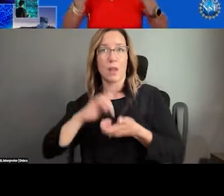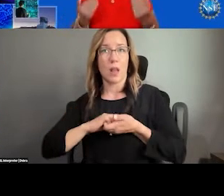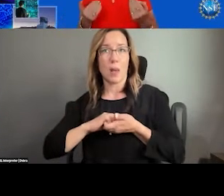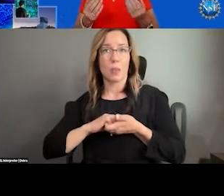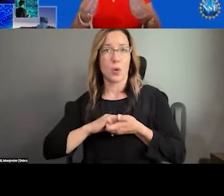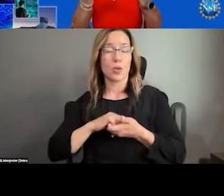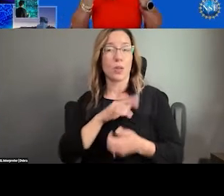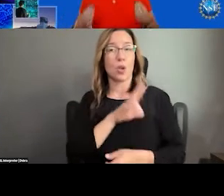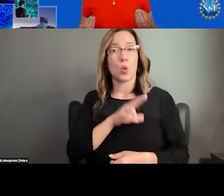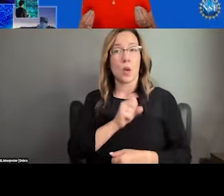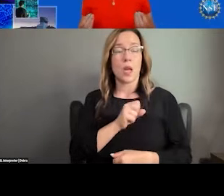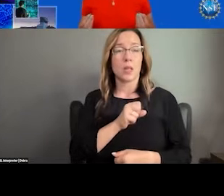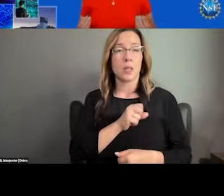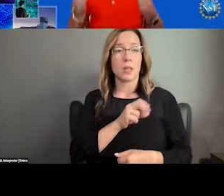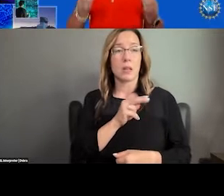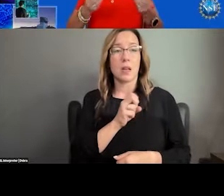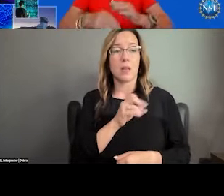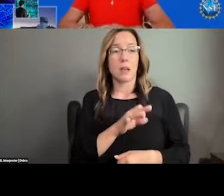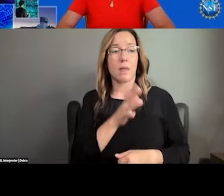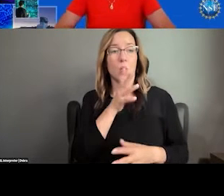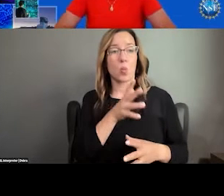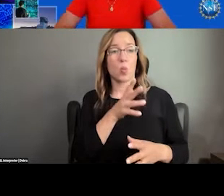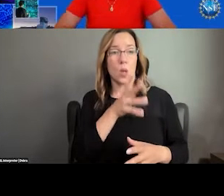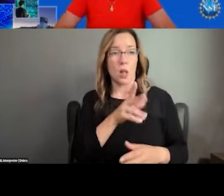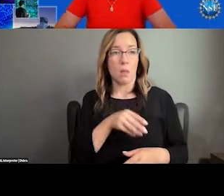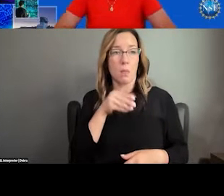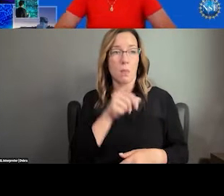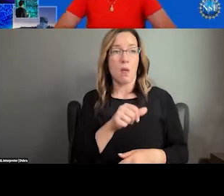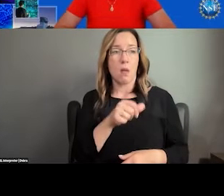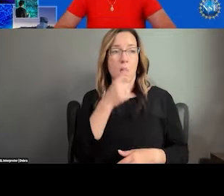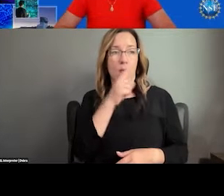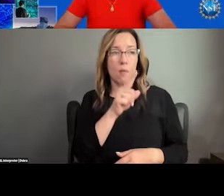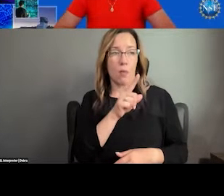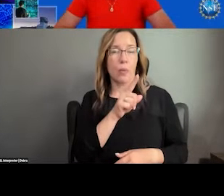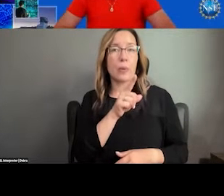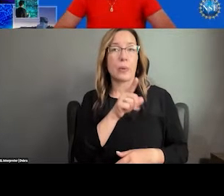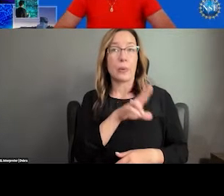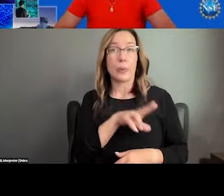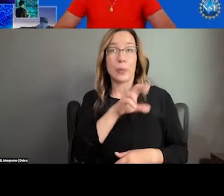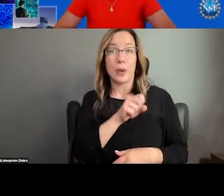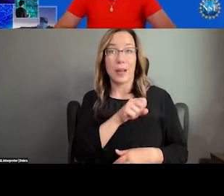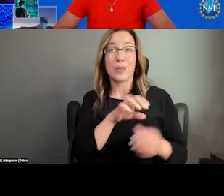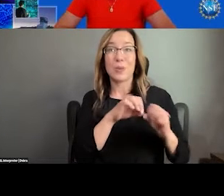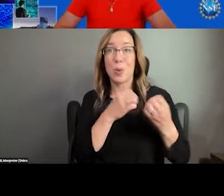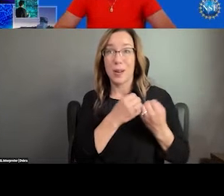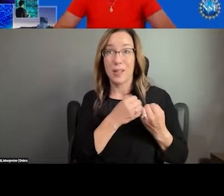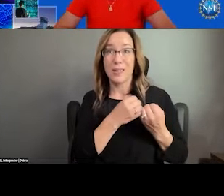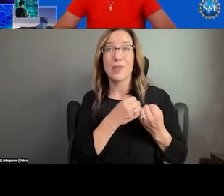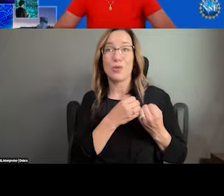the US or NSF would pay for the US part of that proposal.